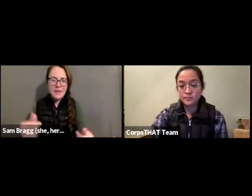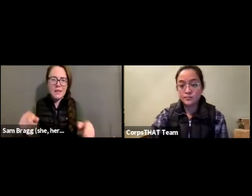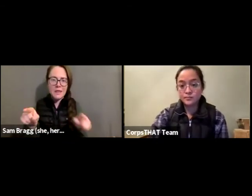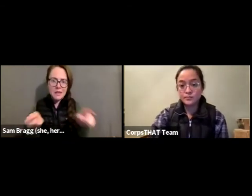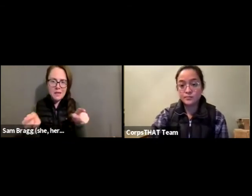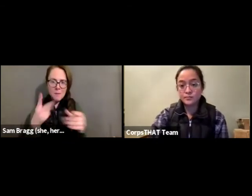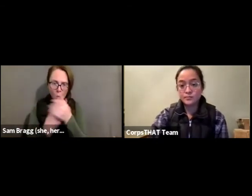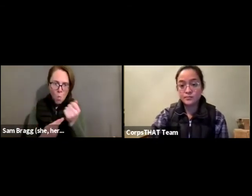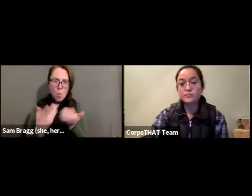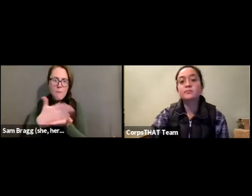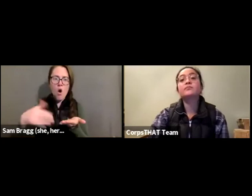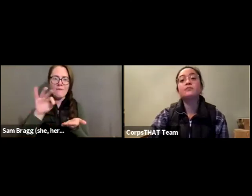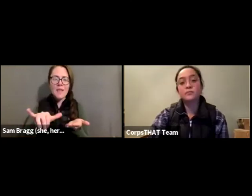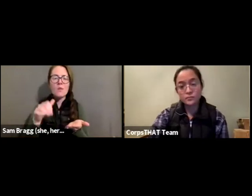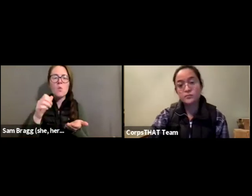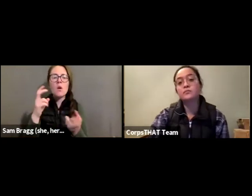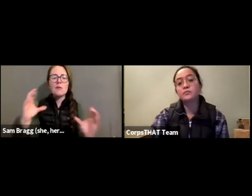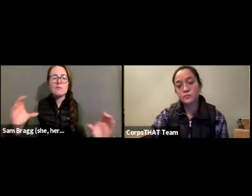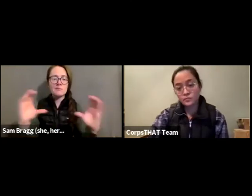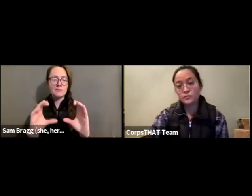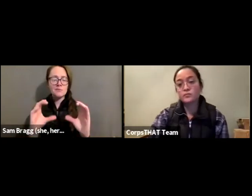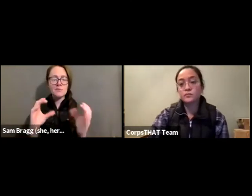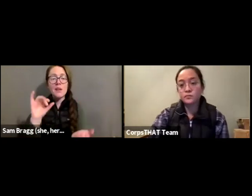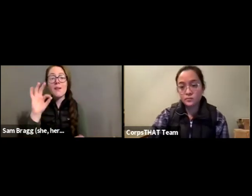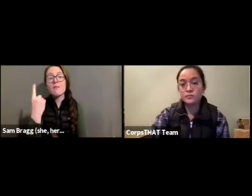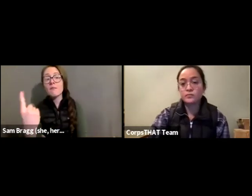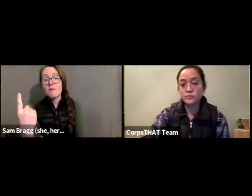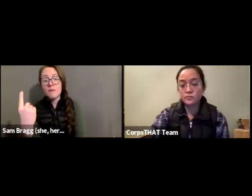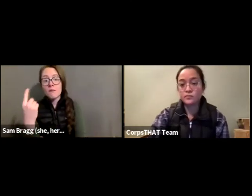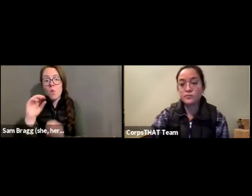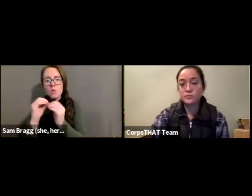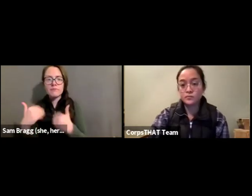were both sort of willing to participate and pay for part of that and both of those parts